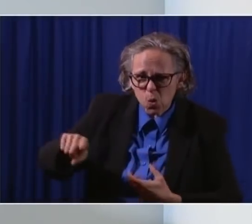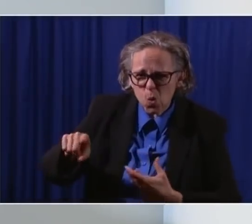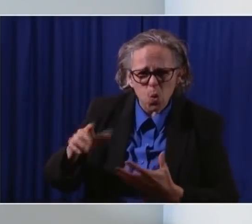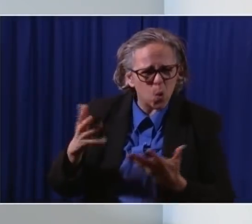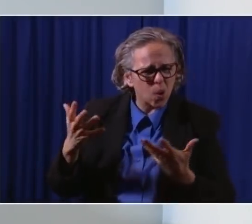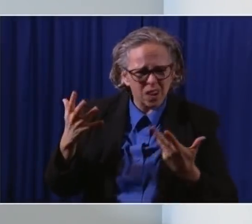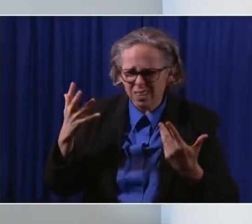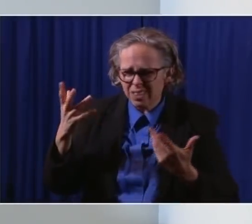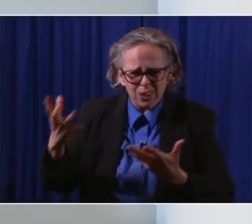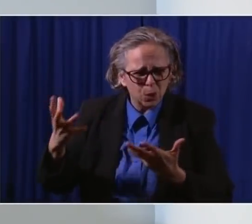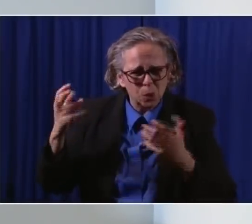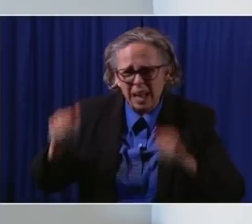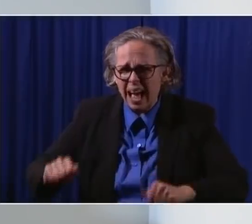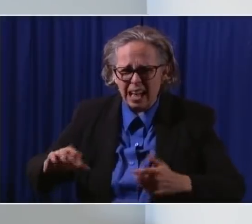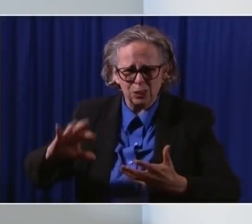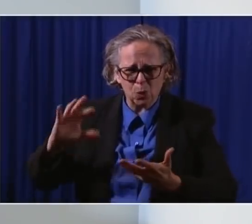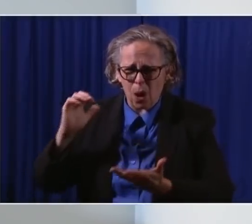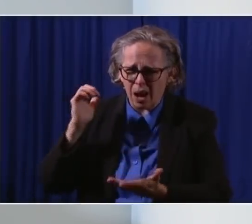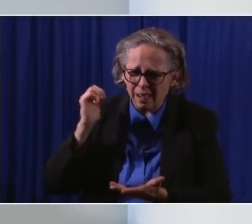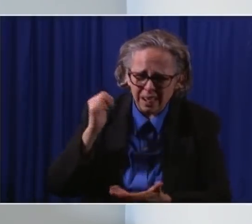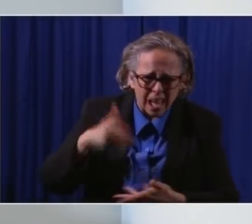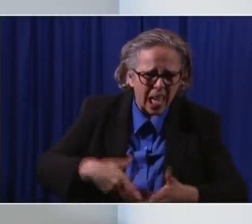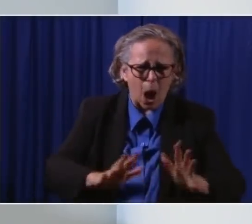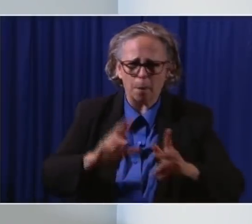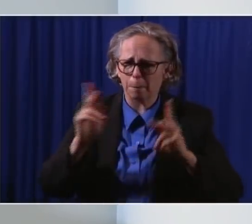FROM THE CALL YESTERDAY, AND I HAVE THIS A LOT WITH